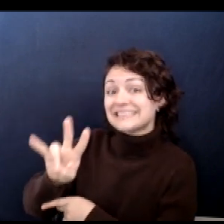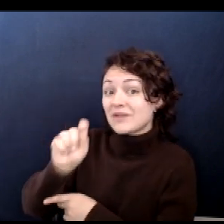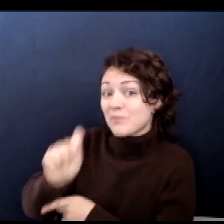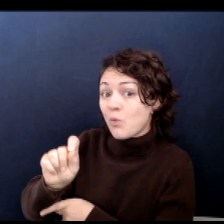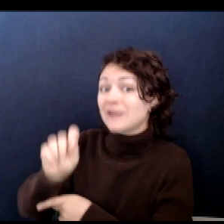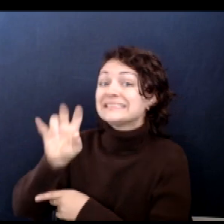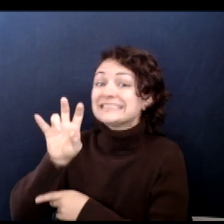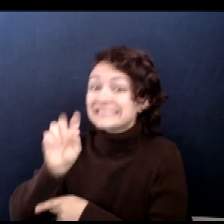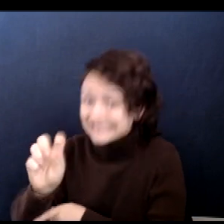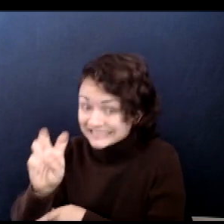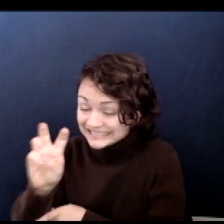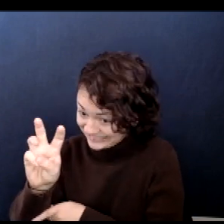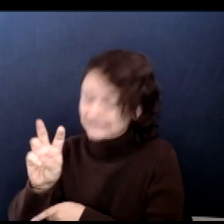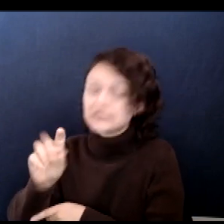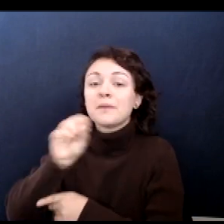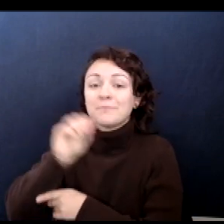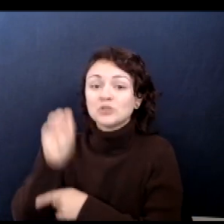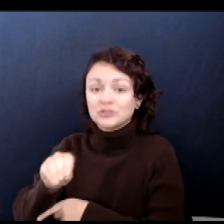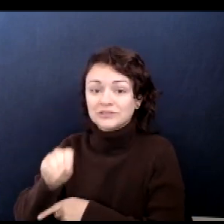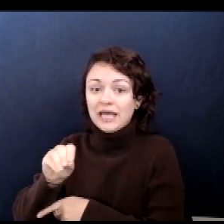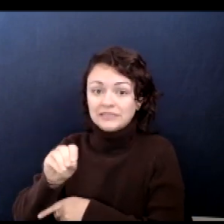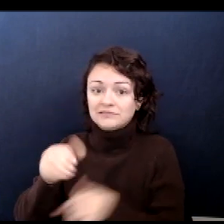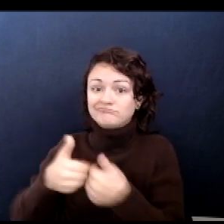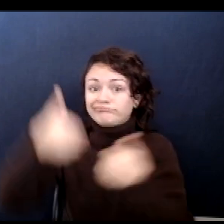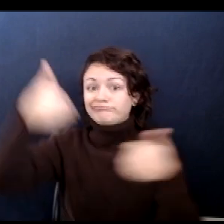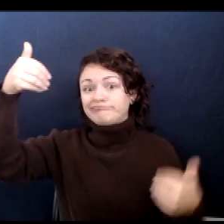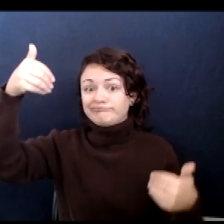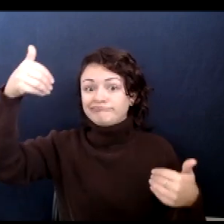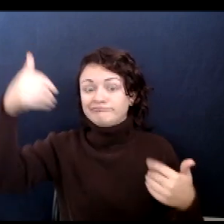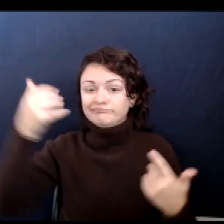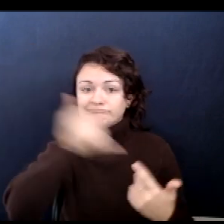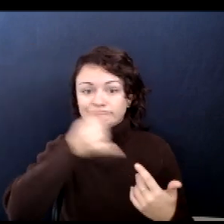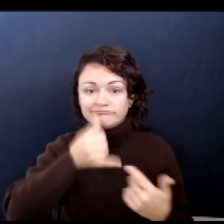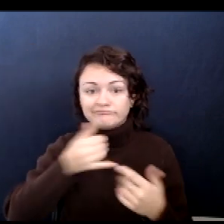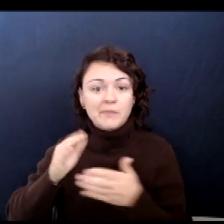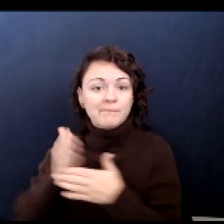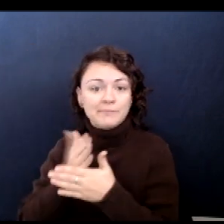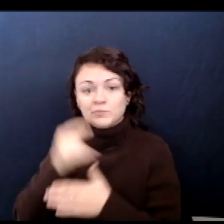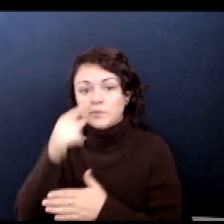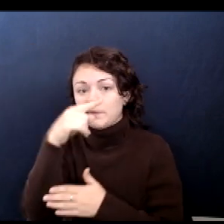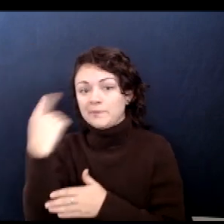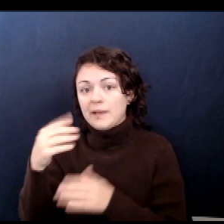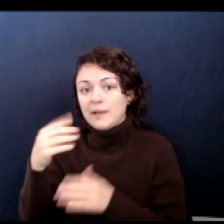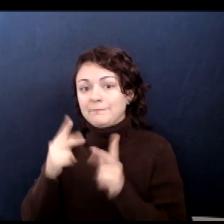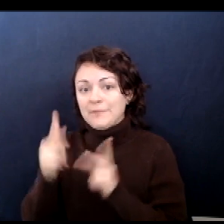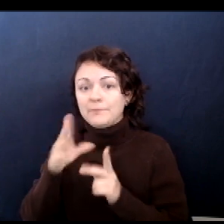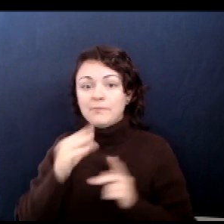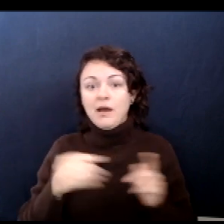gap between black and white wait listed individuals. Next slide please.